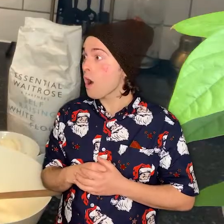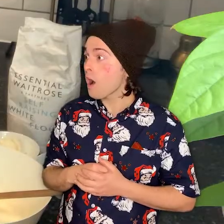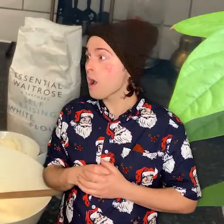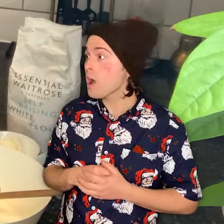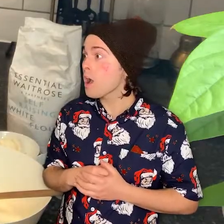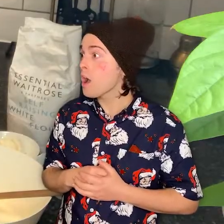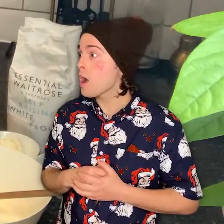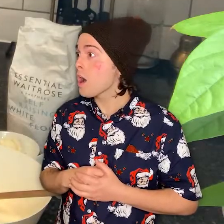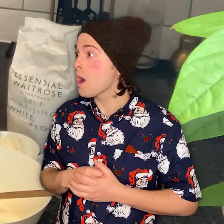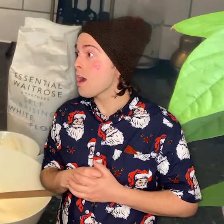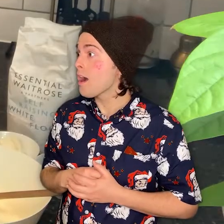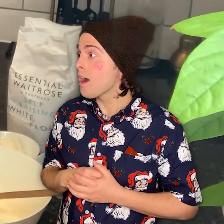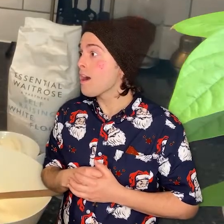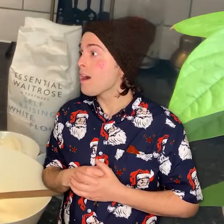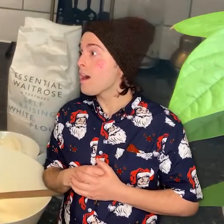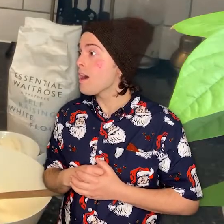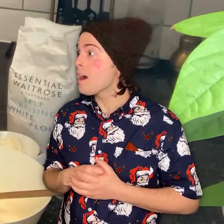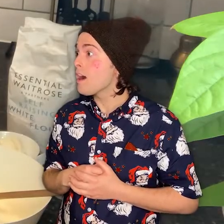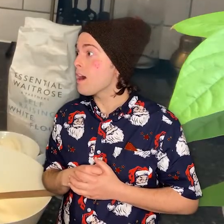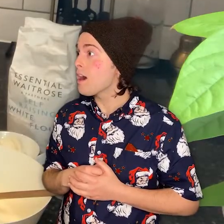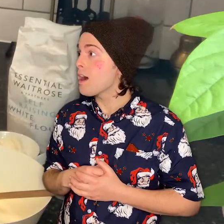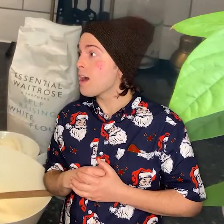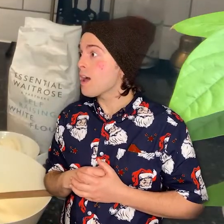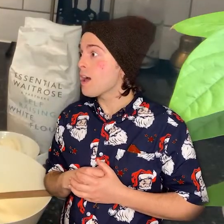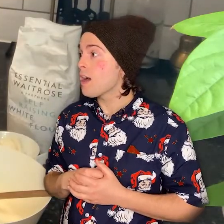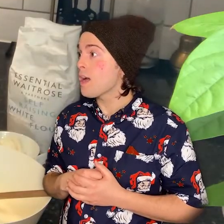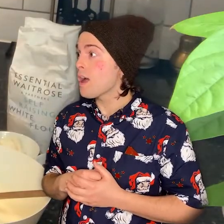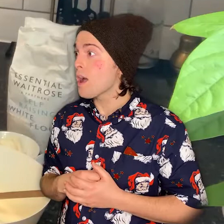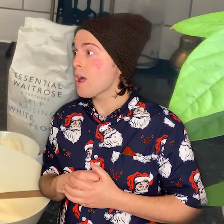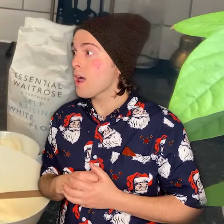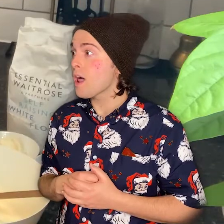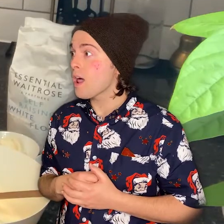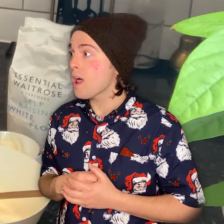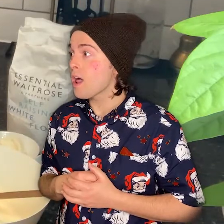Cyndi – Hello and welcome to another edition of, ‘Someone’s in the kitchen with Cindy’.